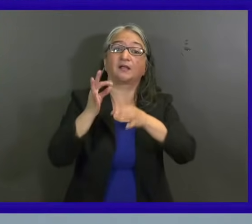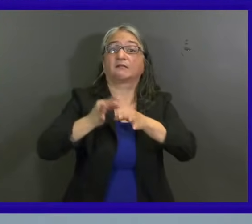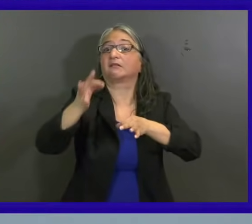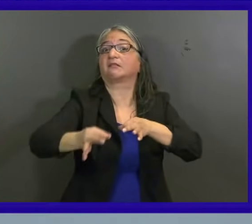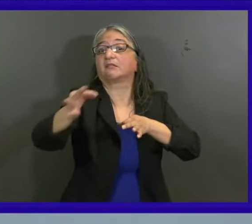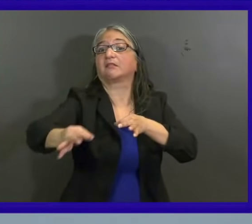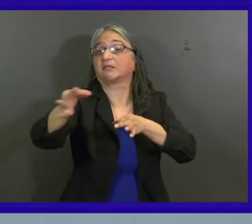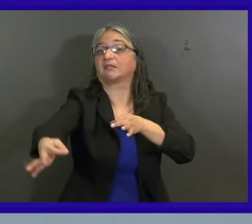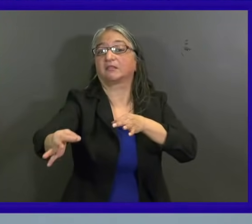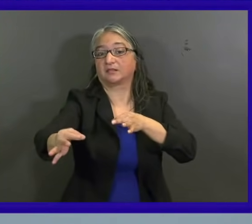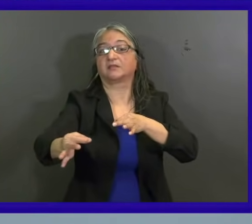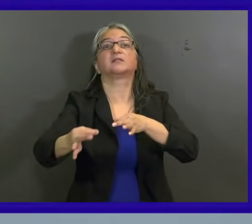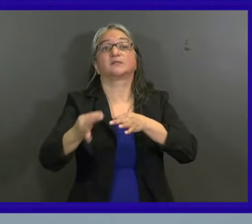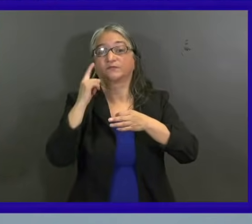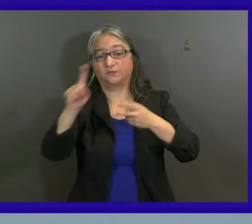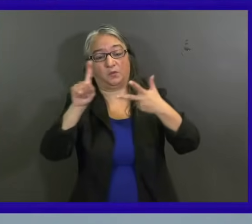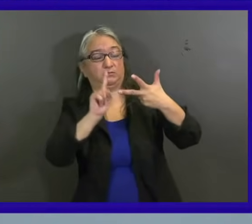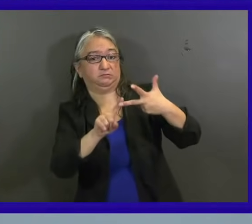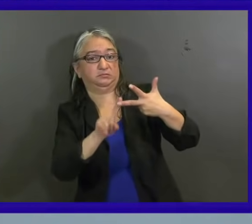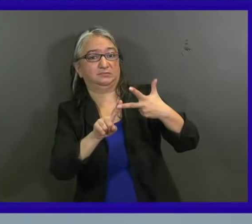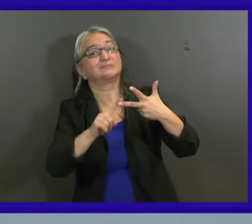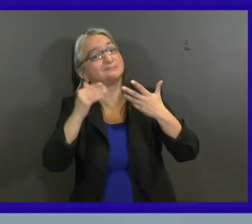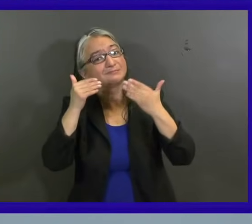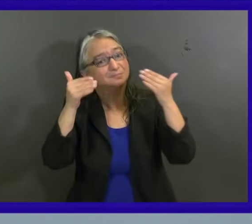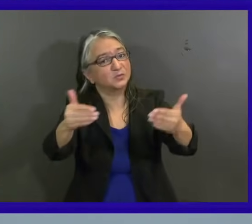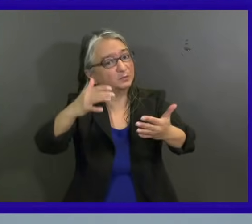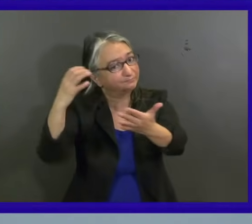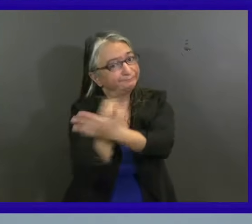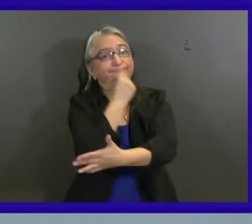the emerging medical evidence suggests that coven 19 vaccines will likely offer